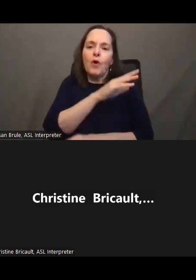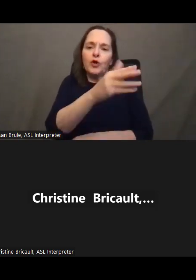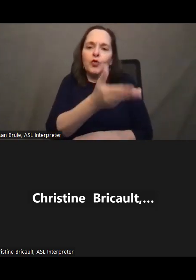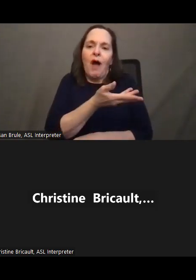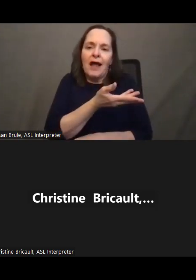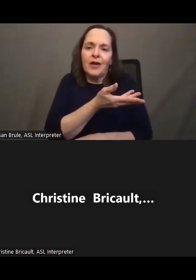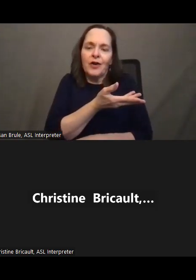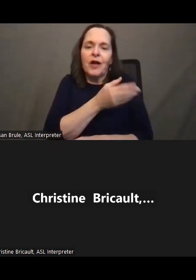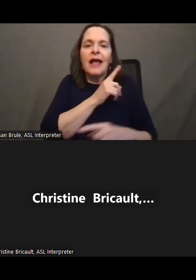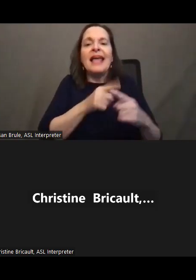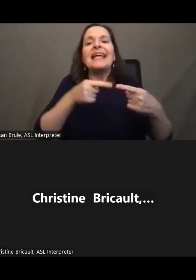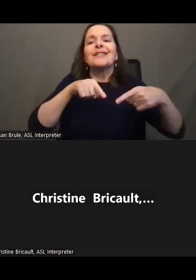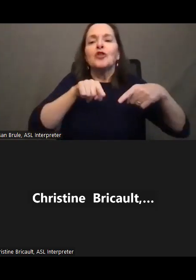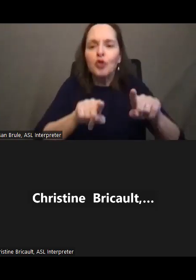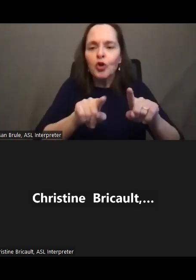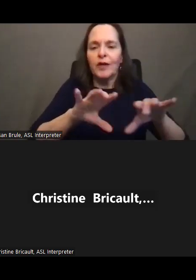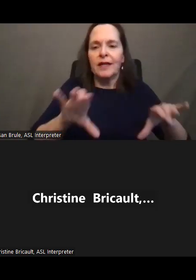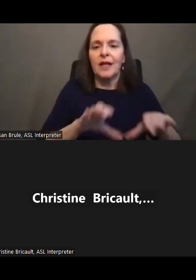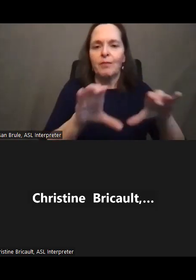Whether those are tangible benefits or social benefits.